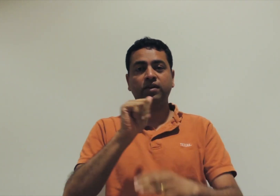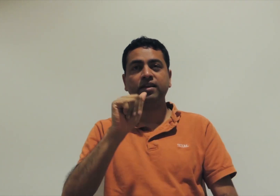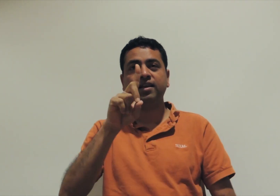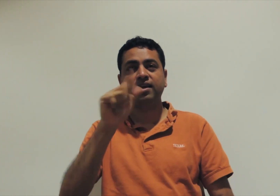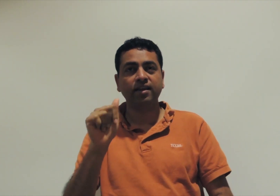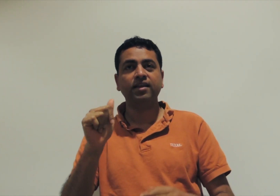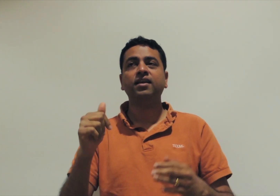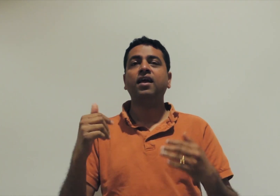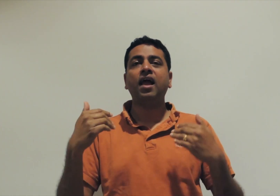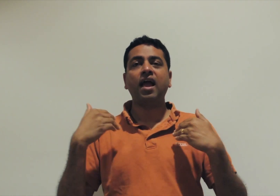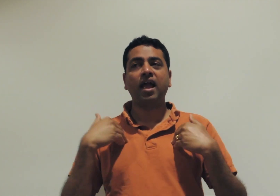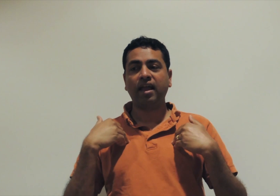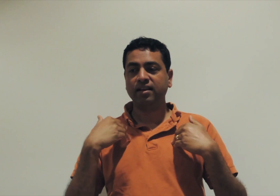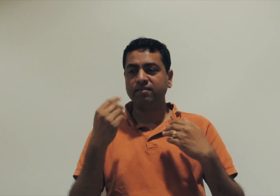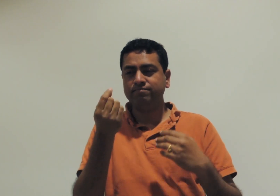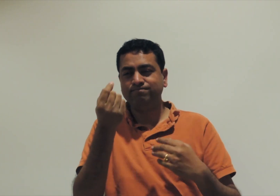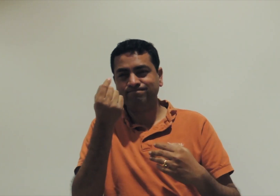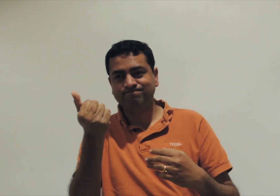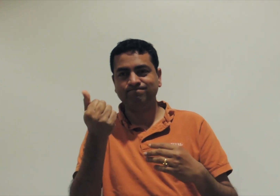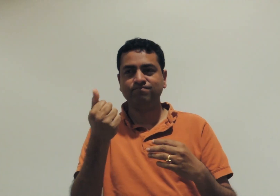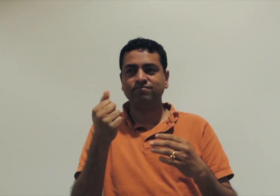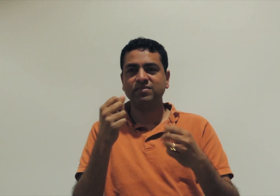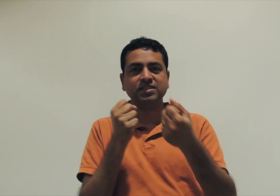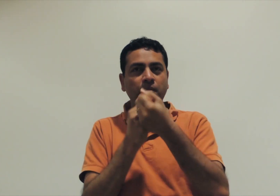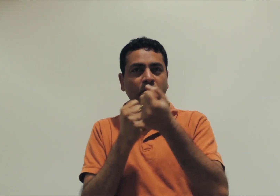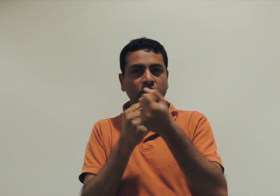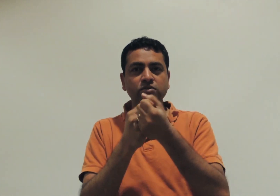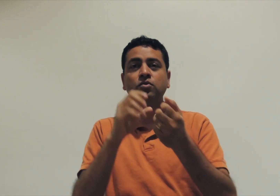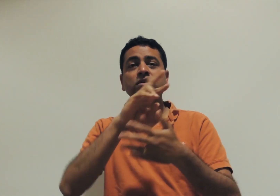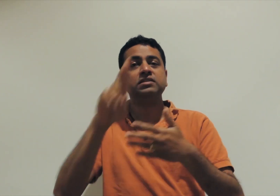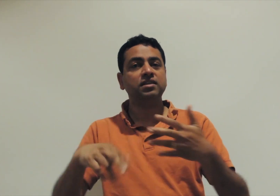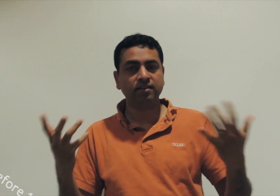to the passage of Americans with Disabilities Act, there was very little support for the student which